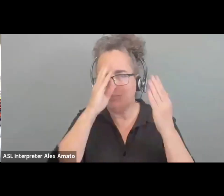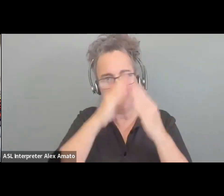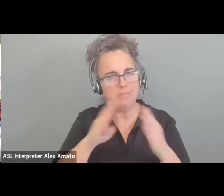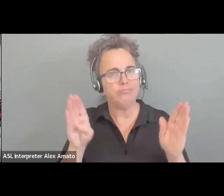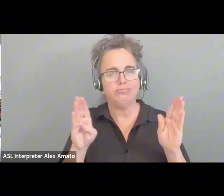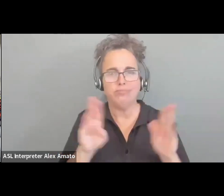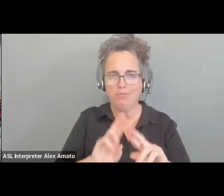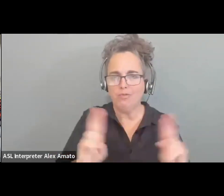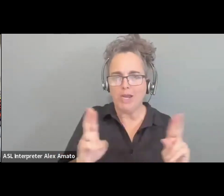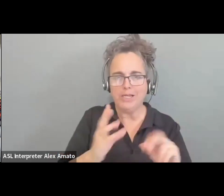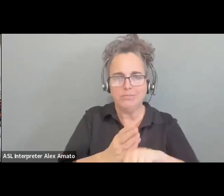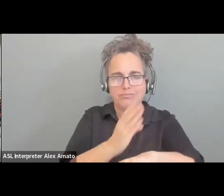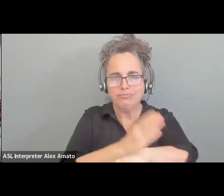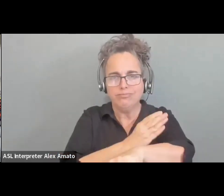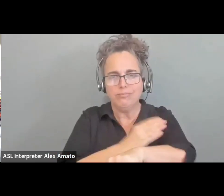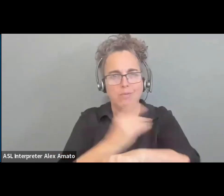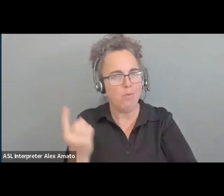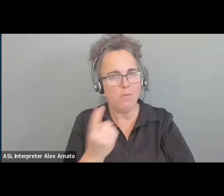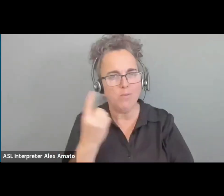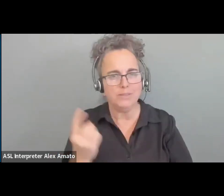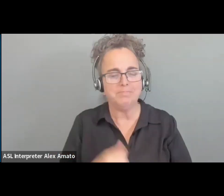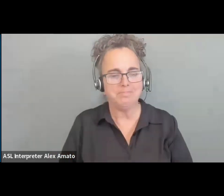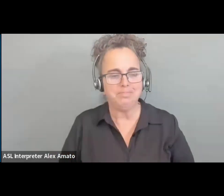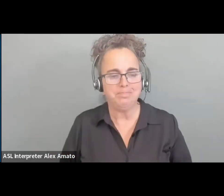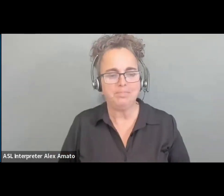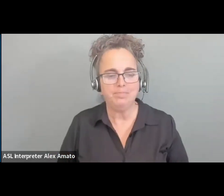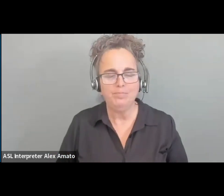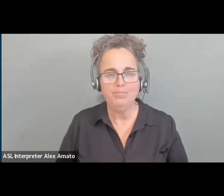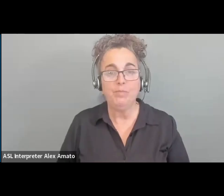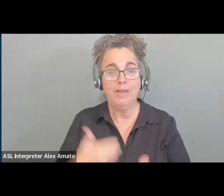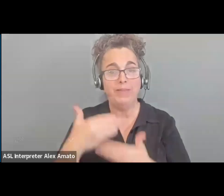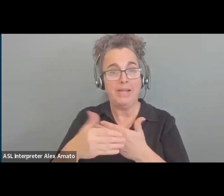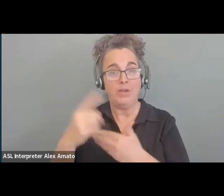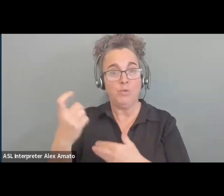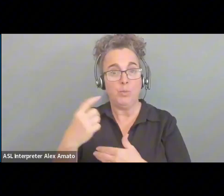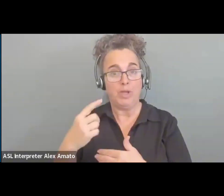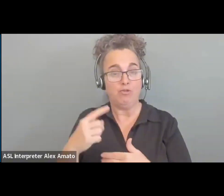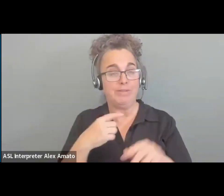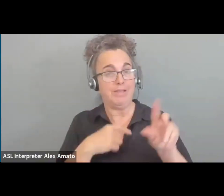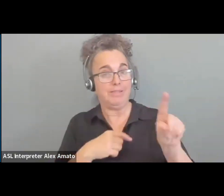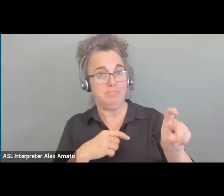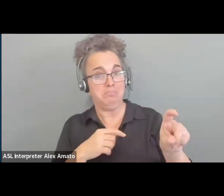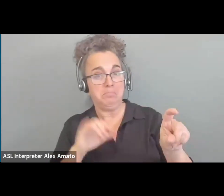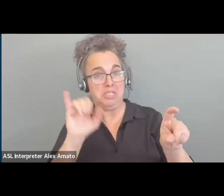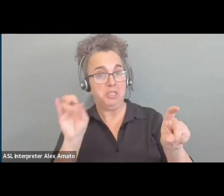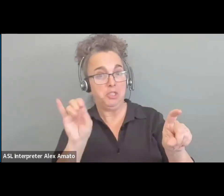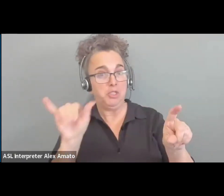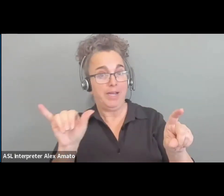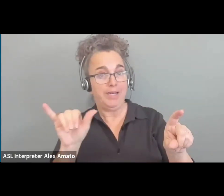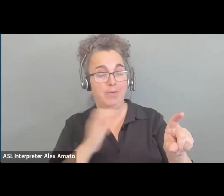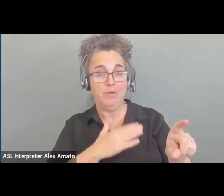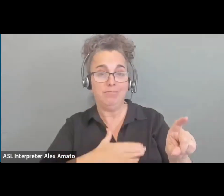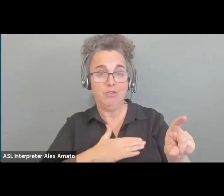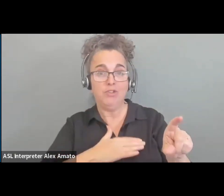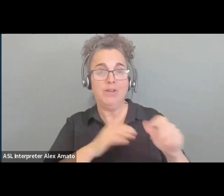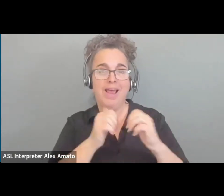The next question I'll go to from someone, they say, "Jenny, I really appreciated how you framed accessibility